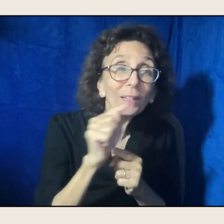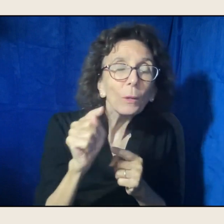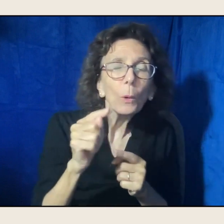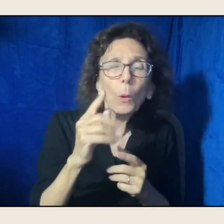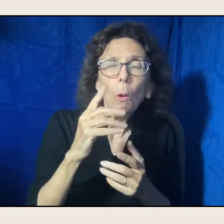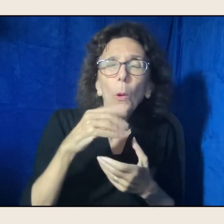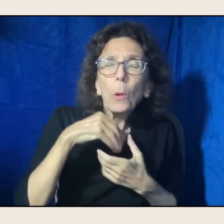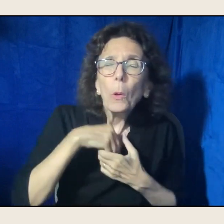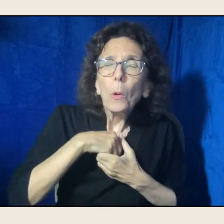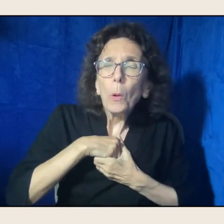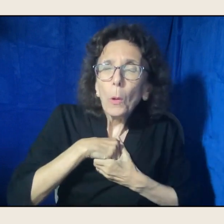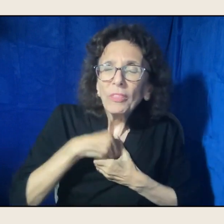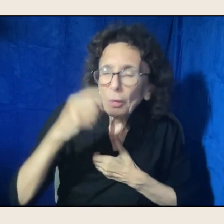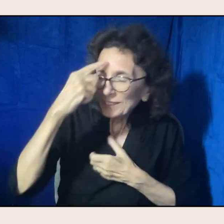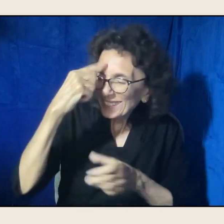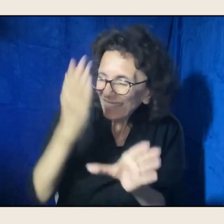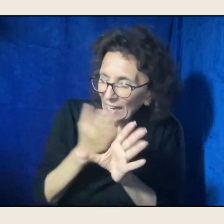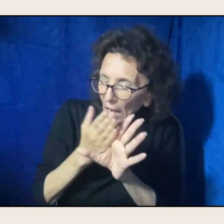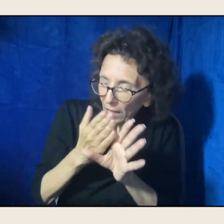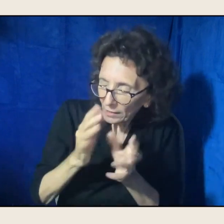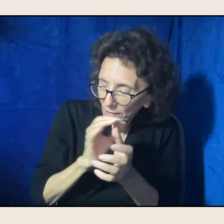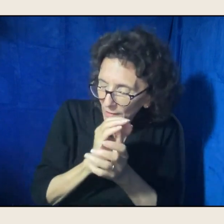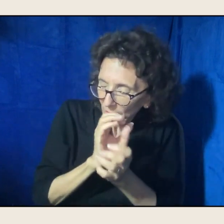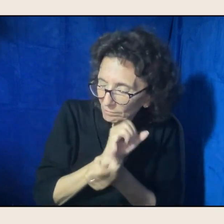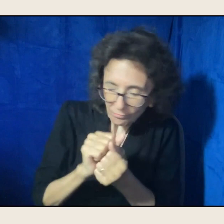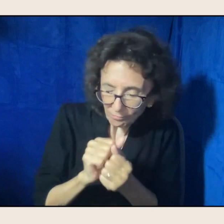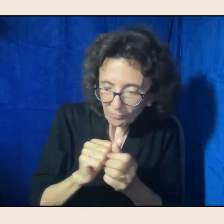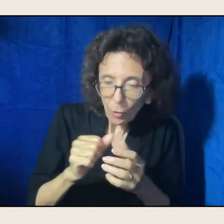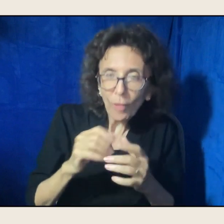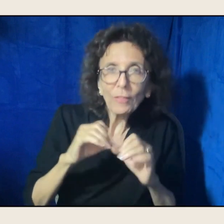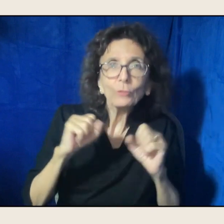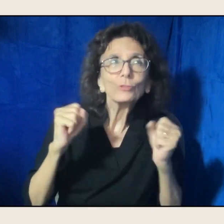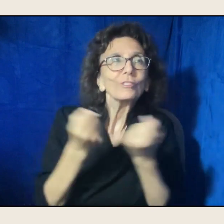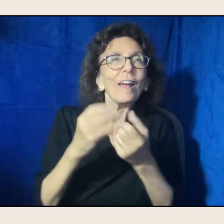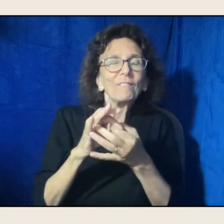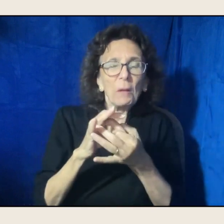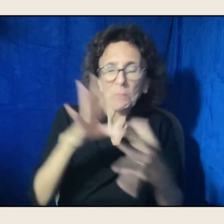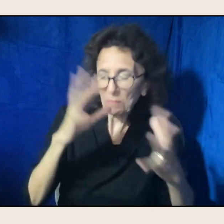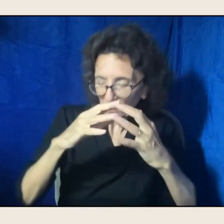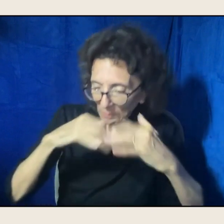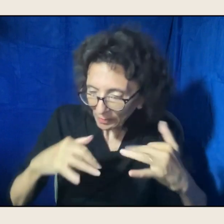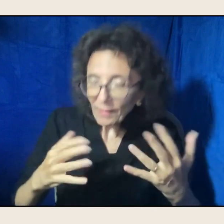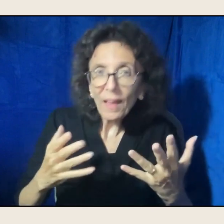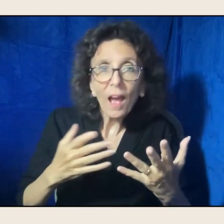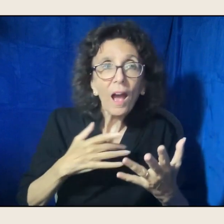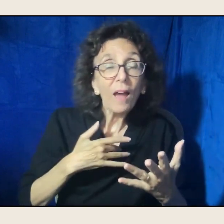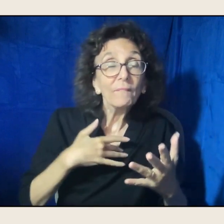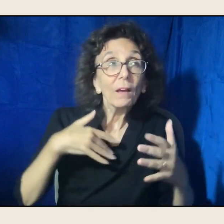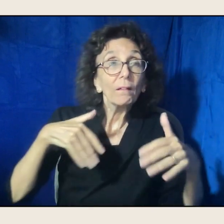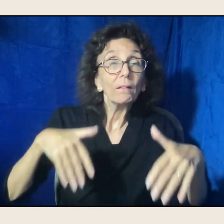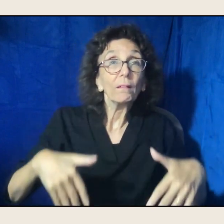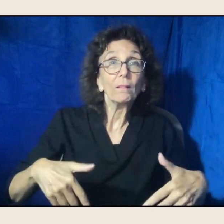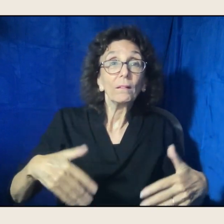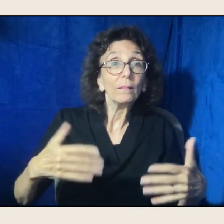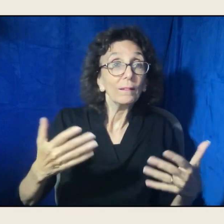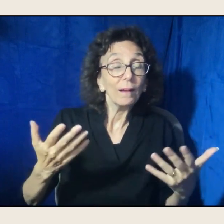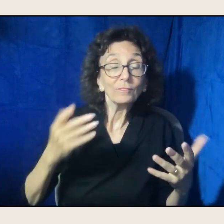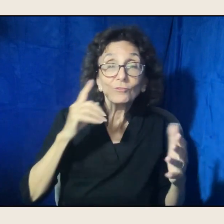that really stunned me and made me feel woefully unprepared to offer any assistance whatsoever.